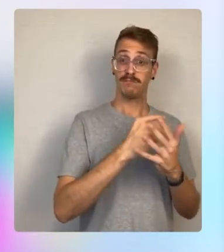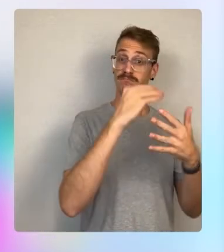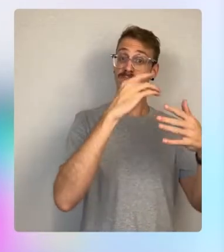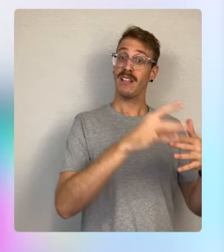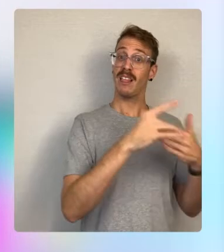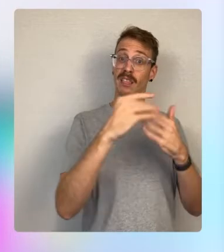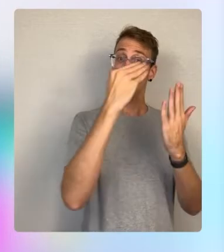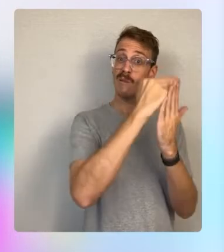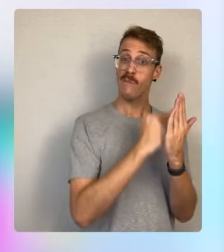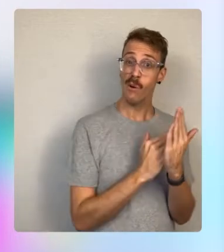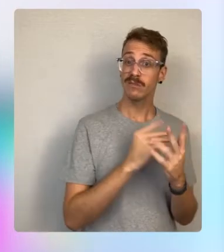using the Systems tab.